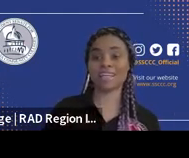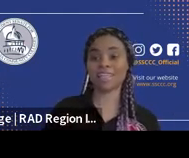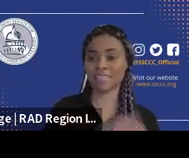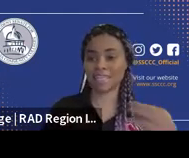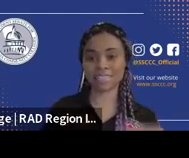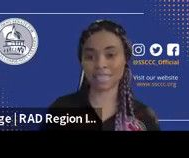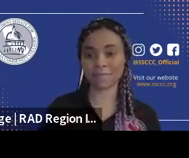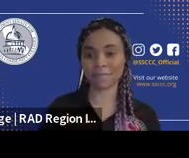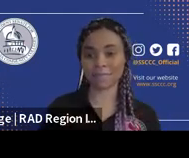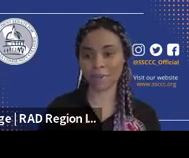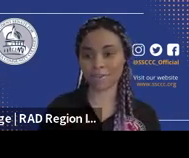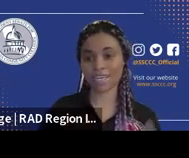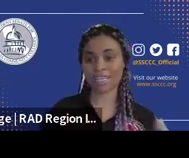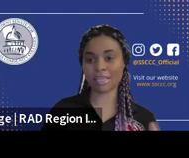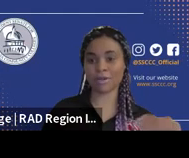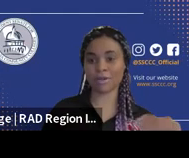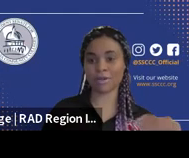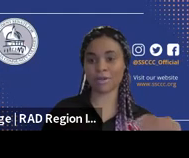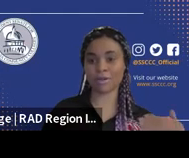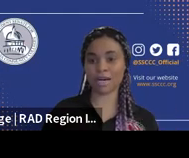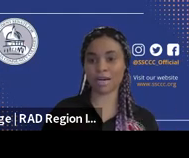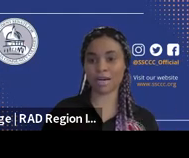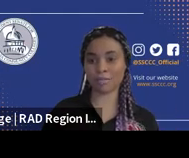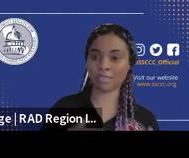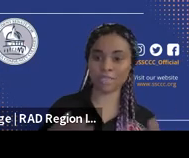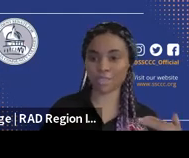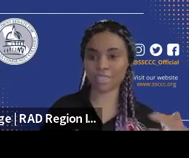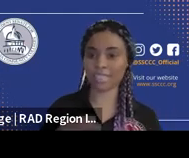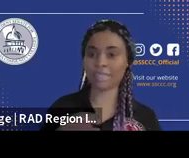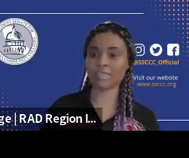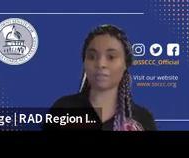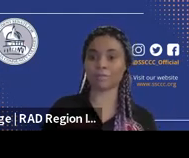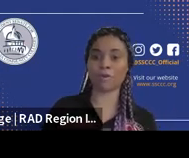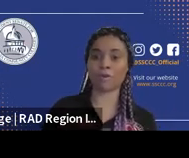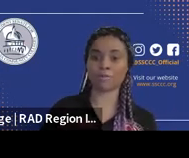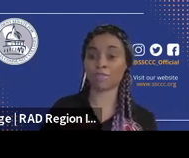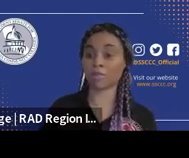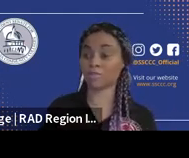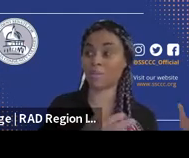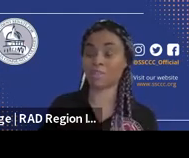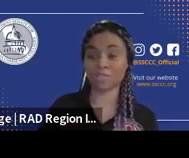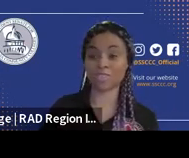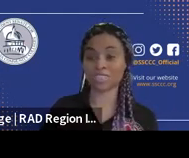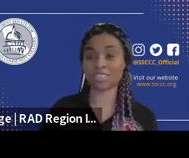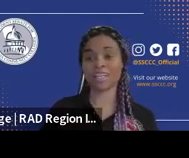If not, then take the step further, and keep going up in the administration, and even get support from fellow students like your